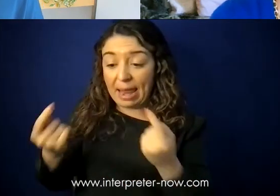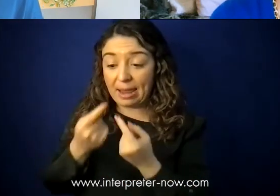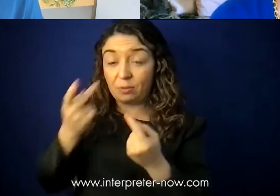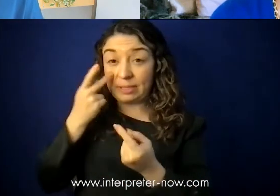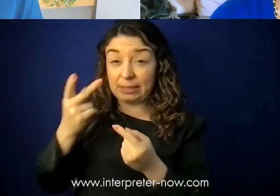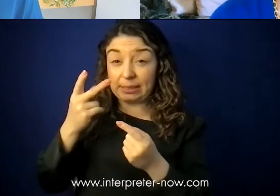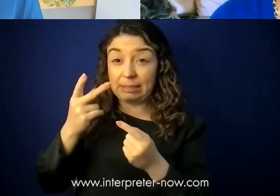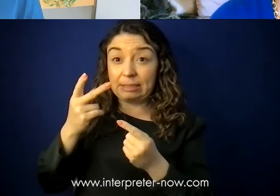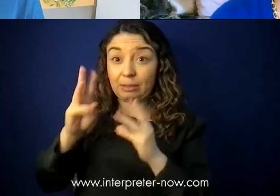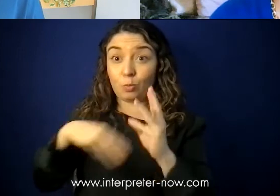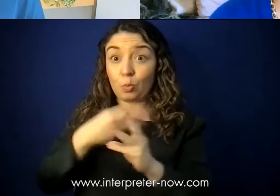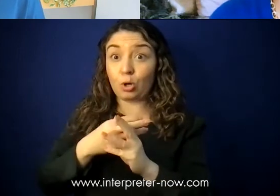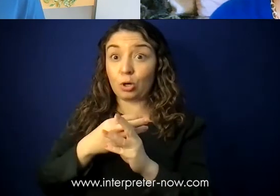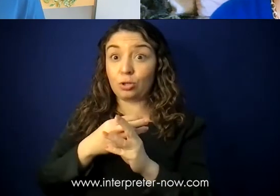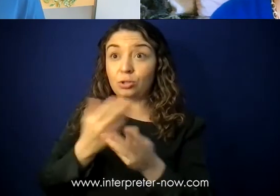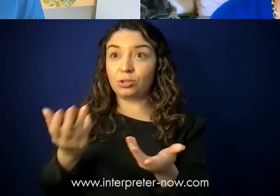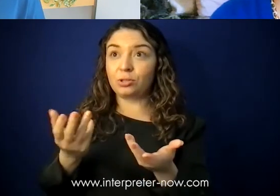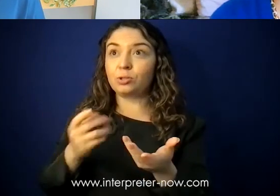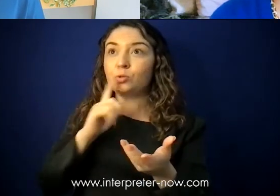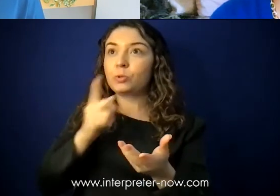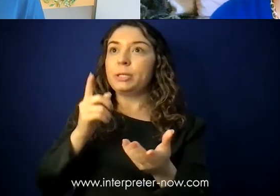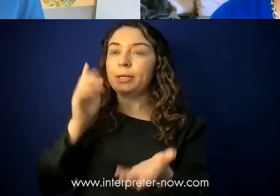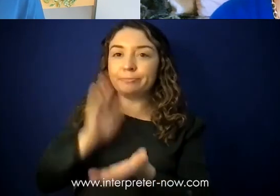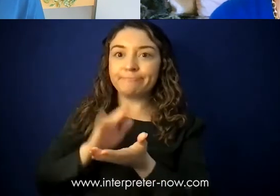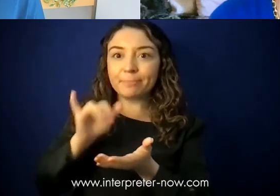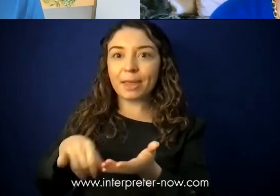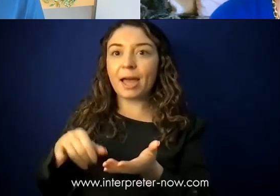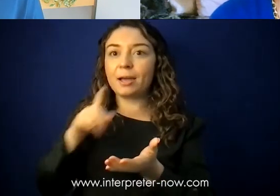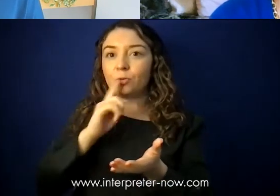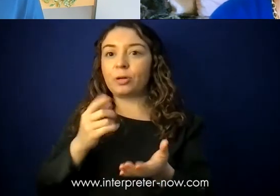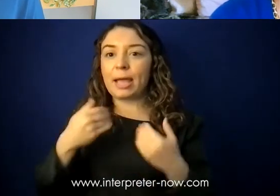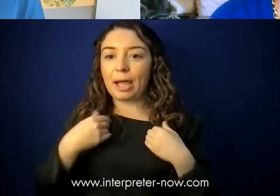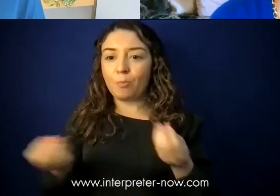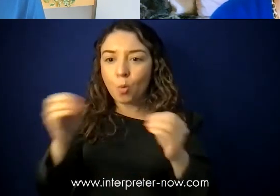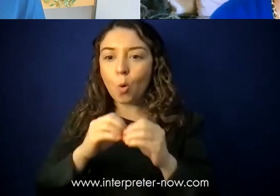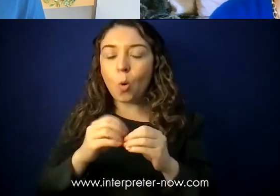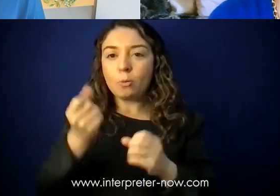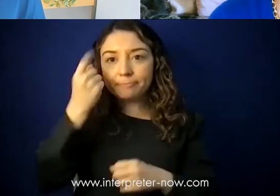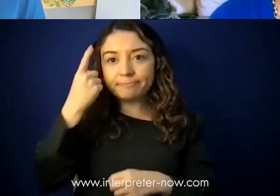greater capacity for empathy and supporting humanity.